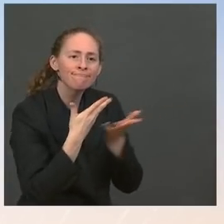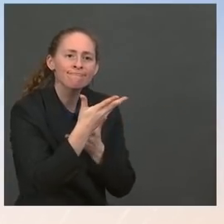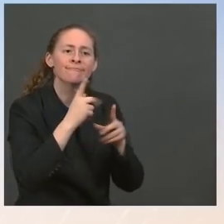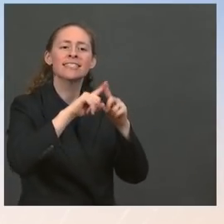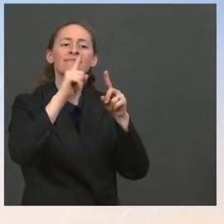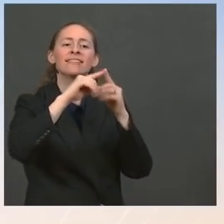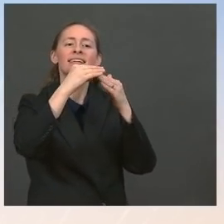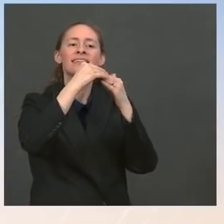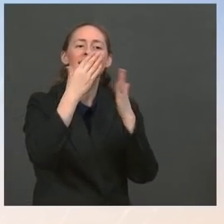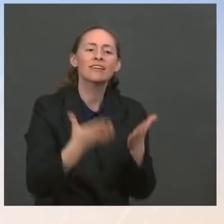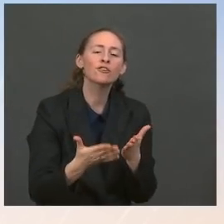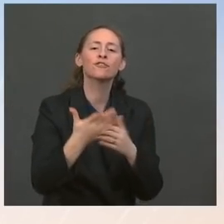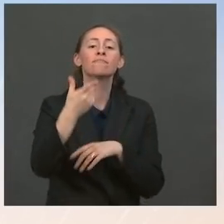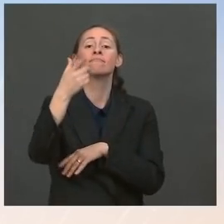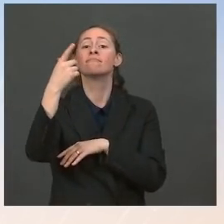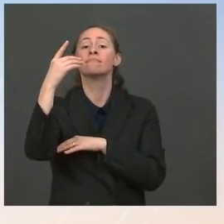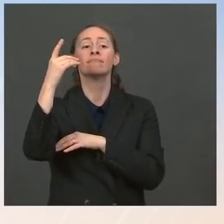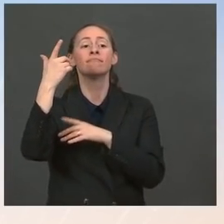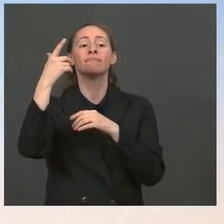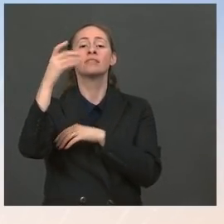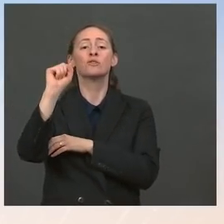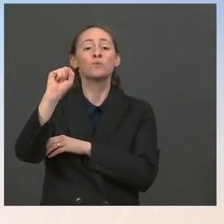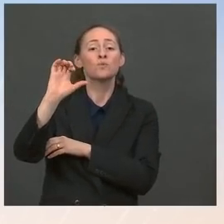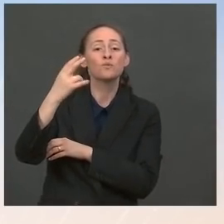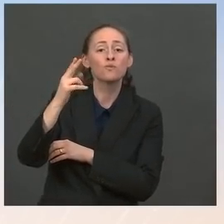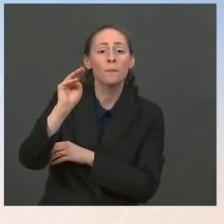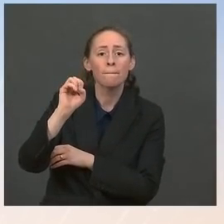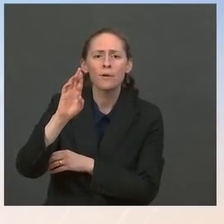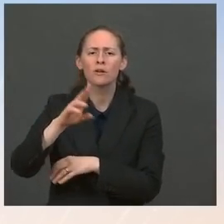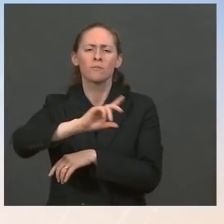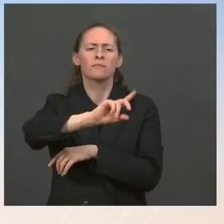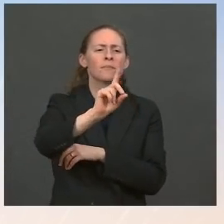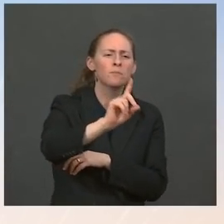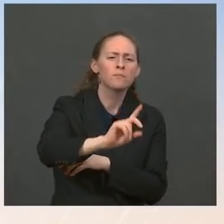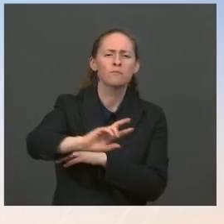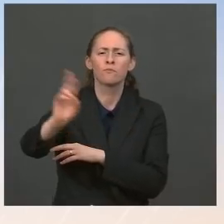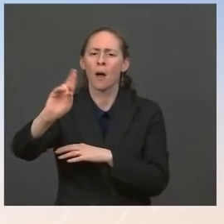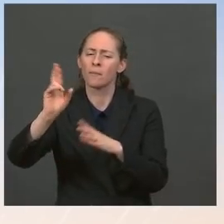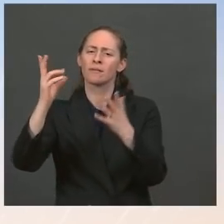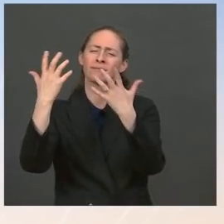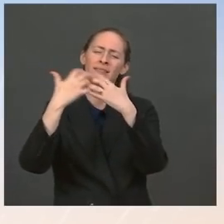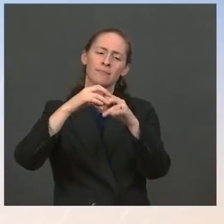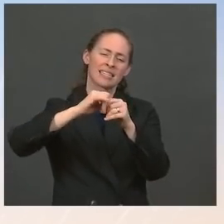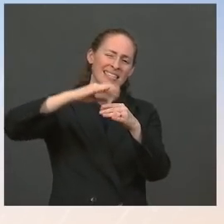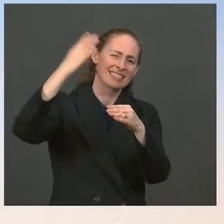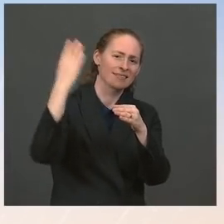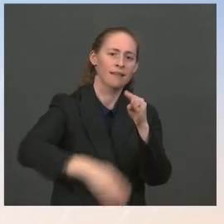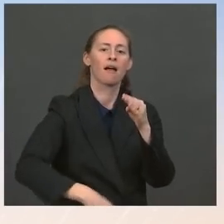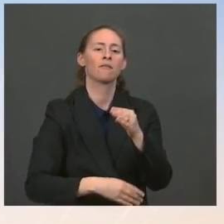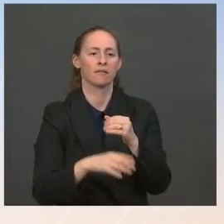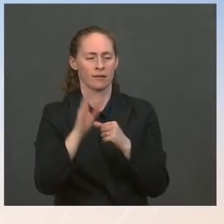and have those conversations across the aisle to get it done. Because this is something that the American public, the American people need.